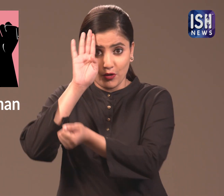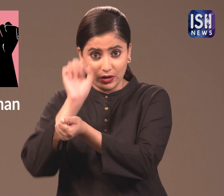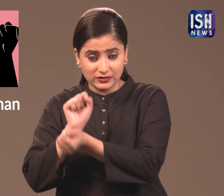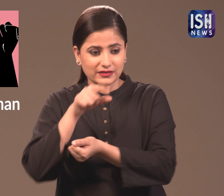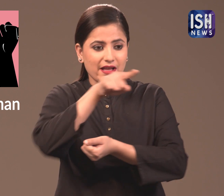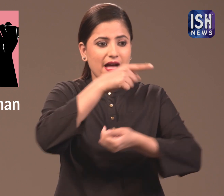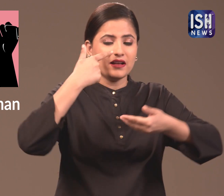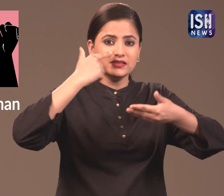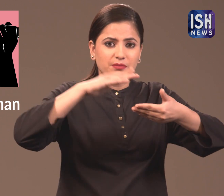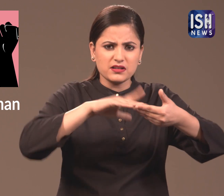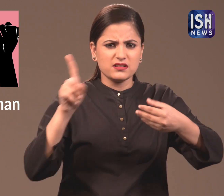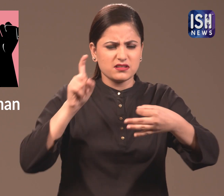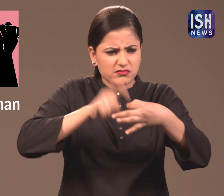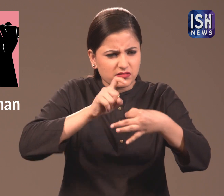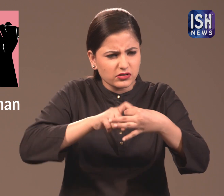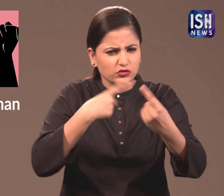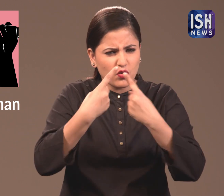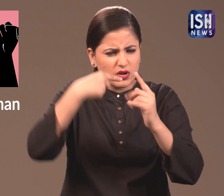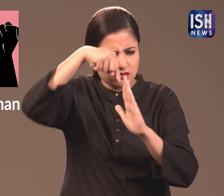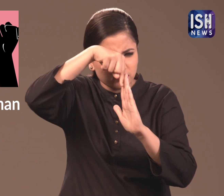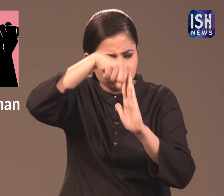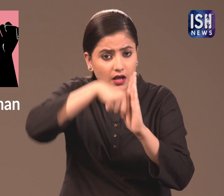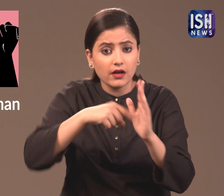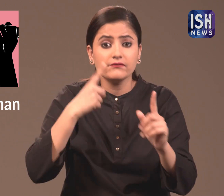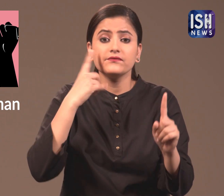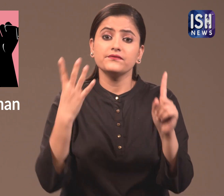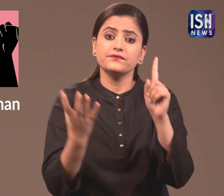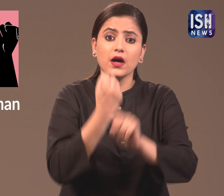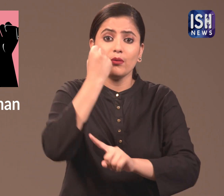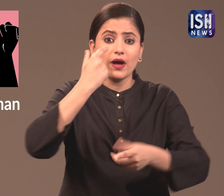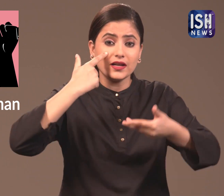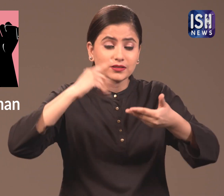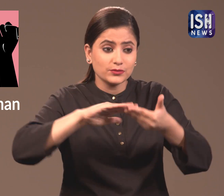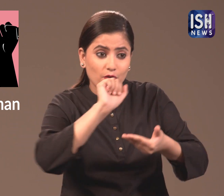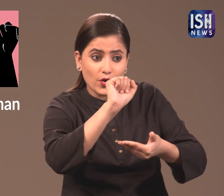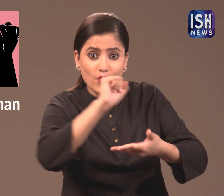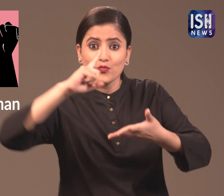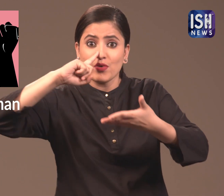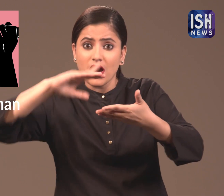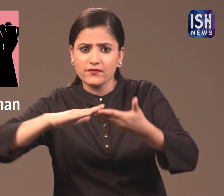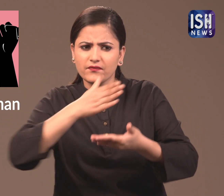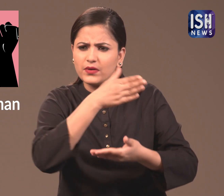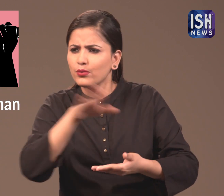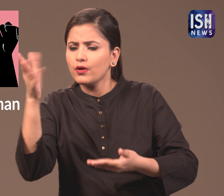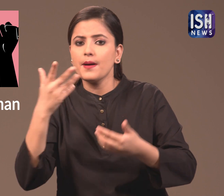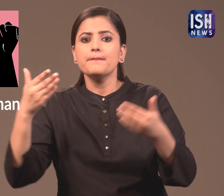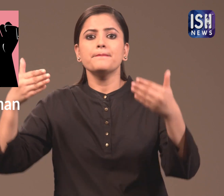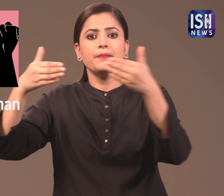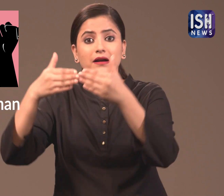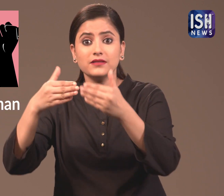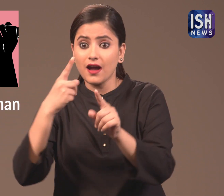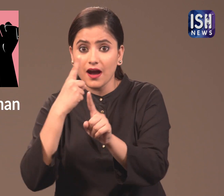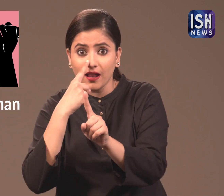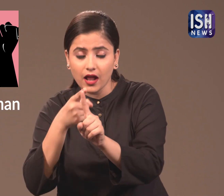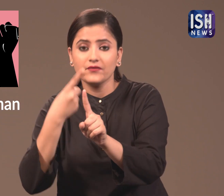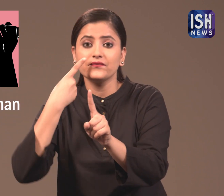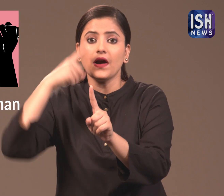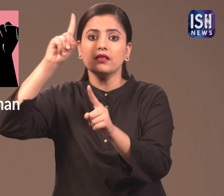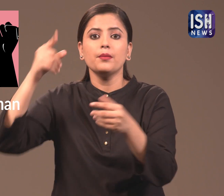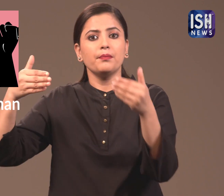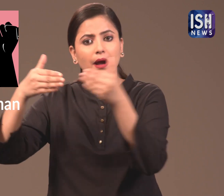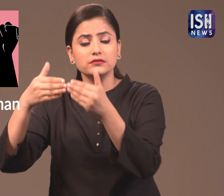On questioning the husband, the police found that she had gone to meet her father.